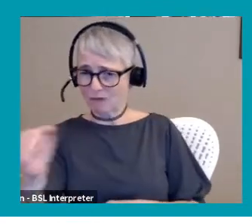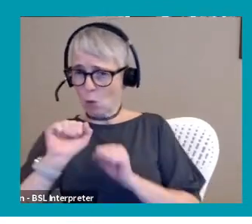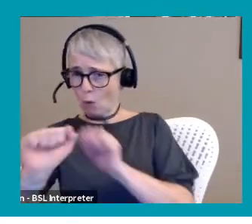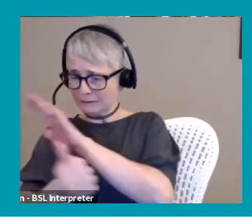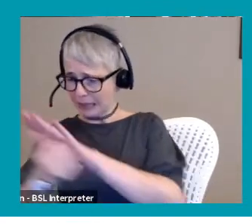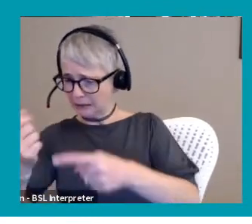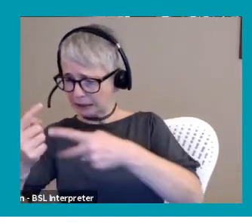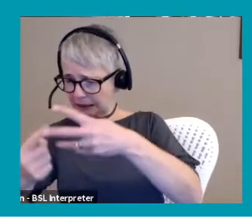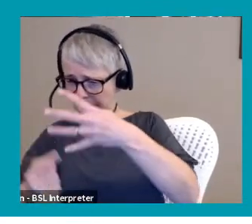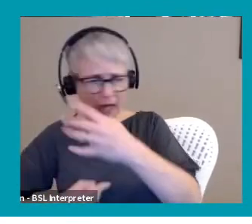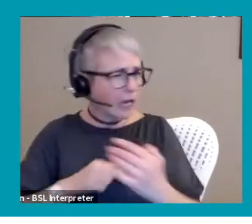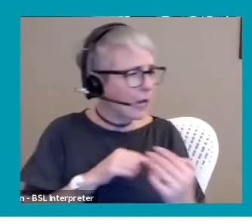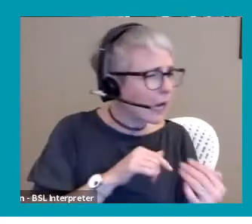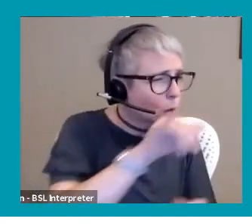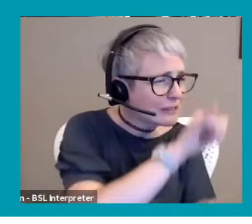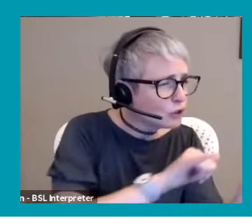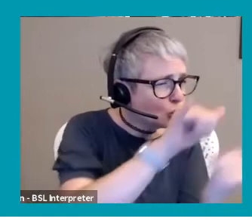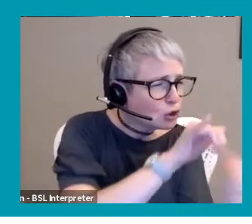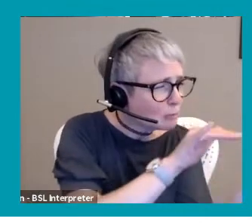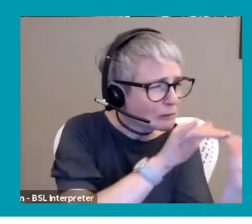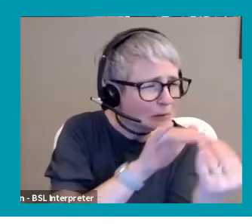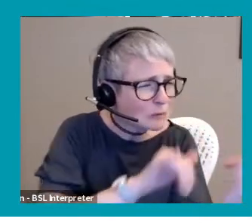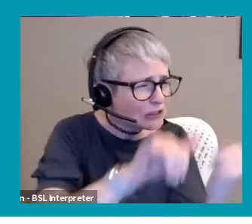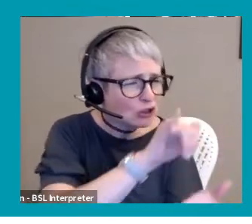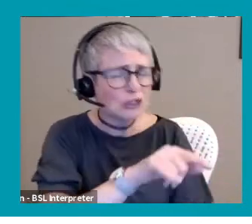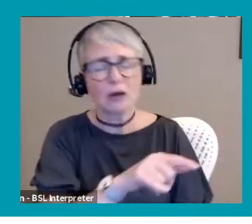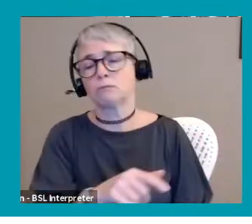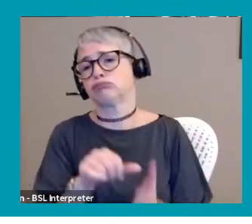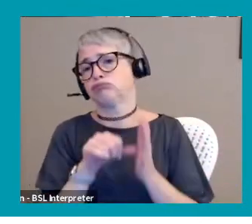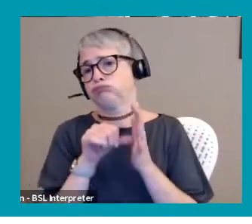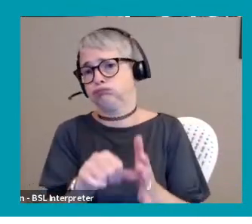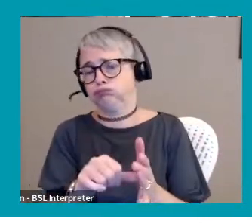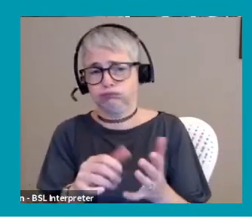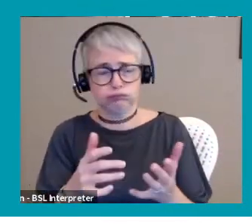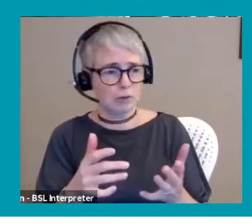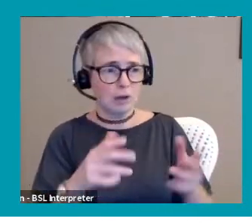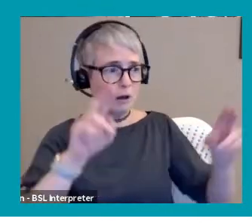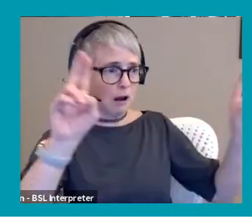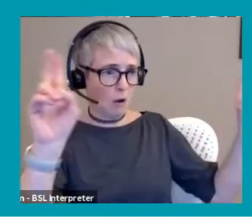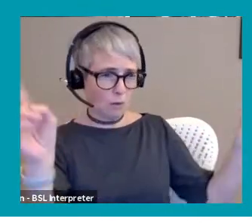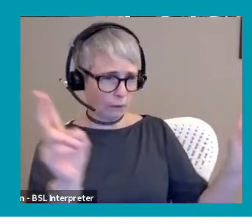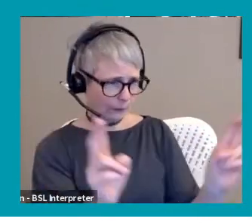for the most relevant roles and the roles that fit you the best. I find that quite difficult.